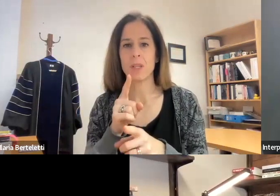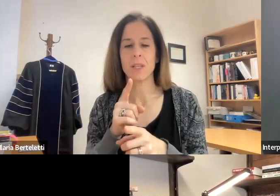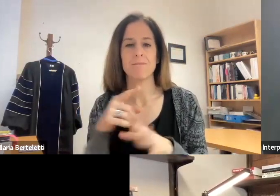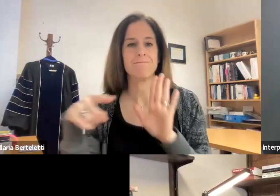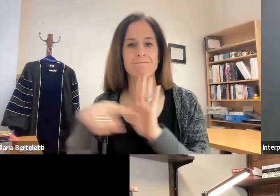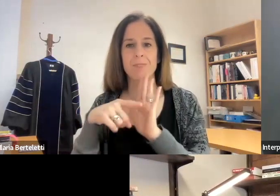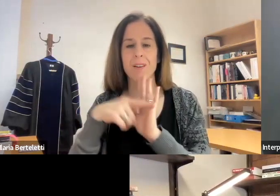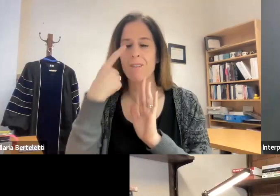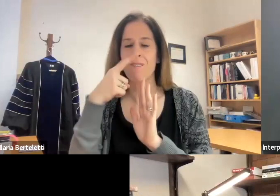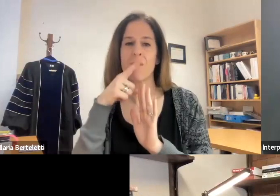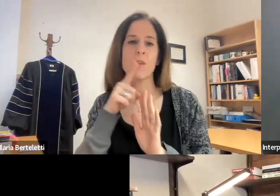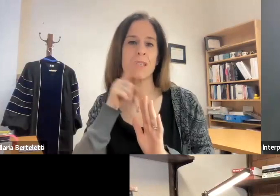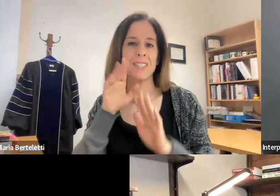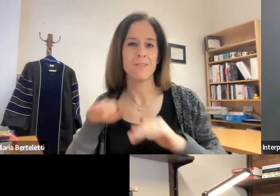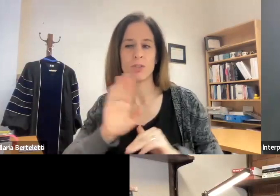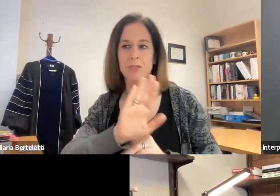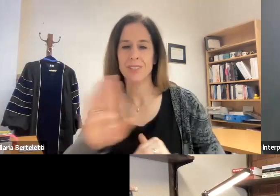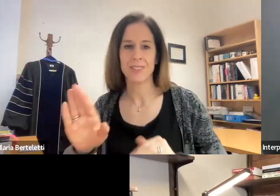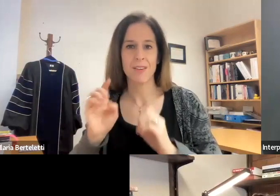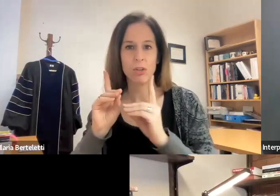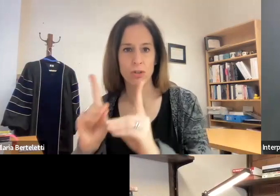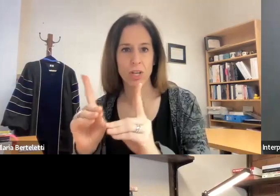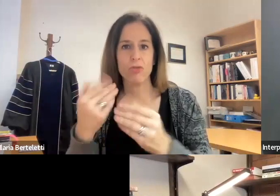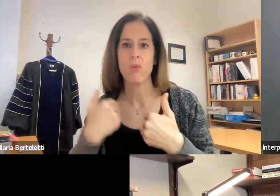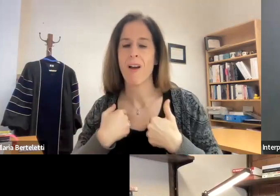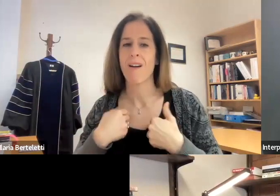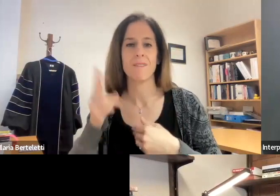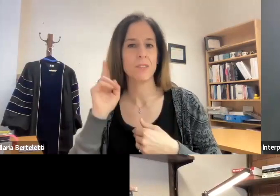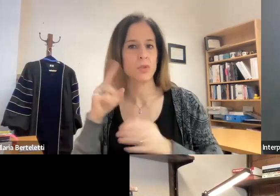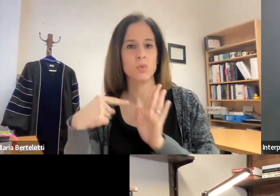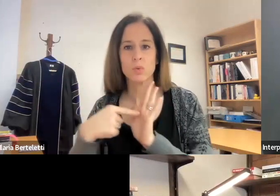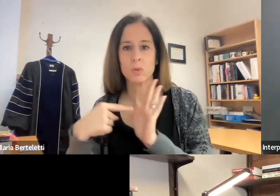can be mistranslated and how that can lead to adverse